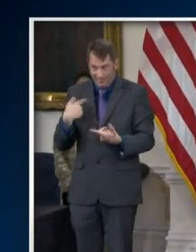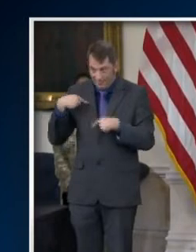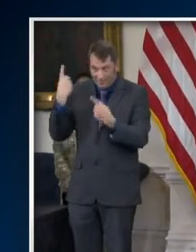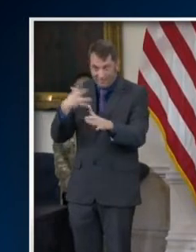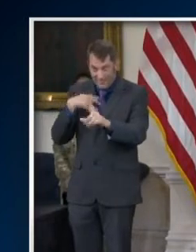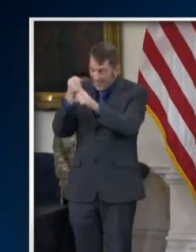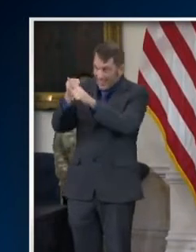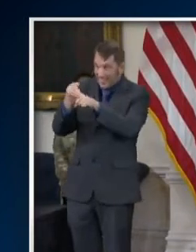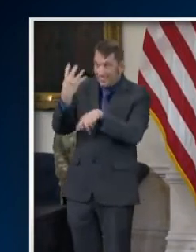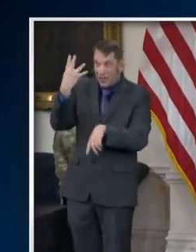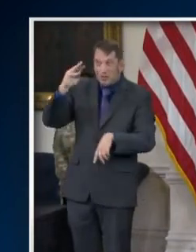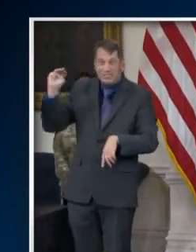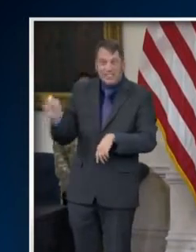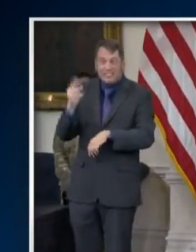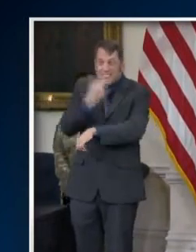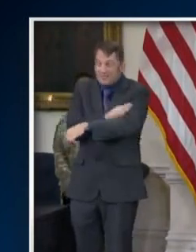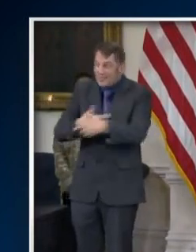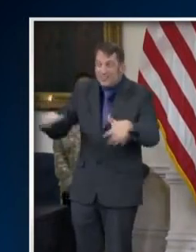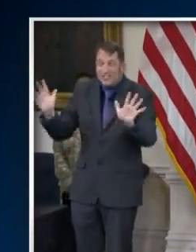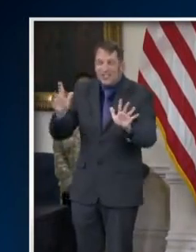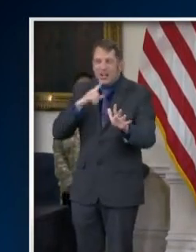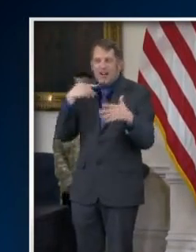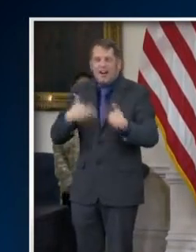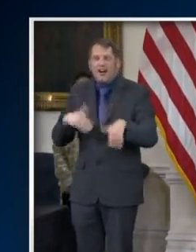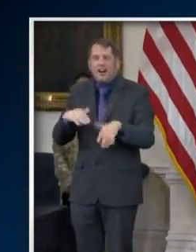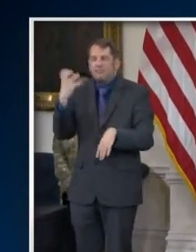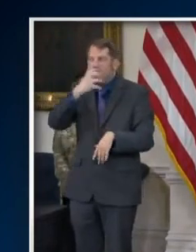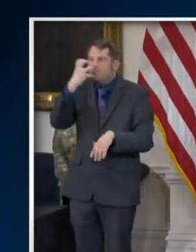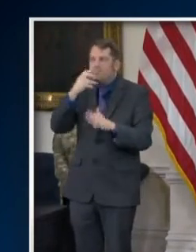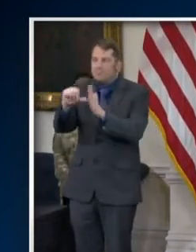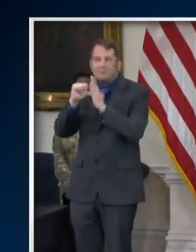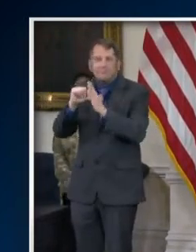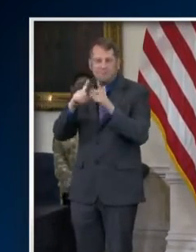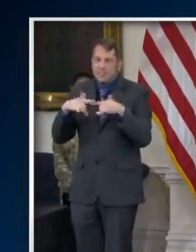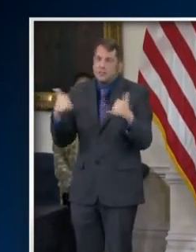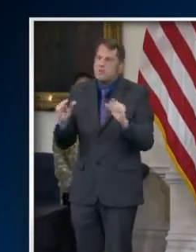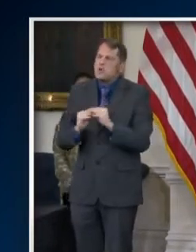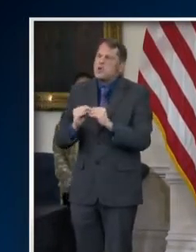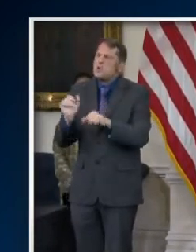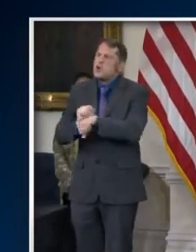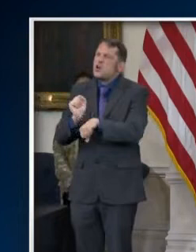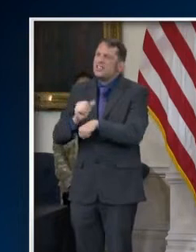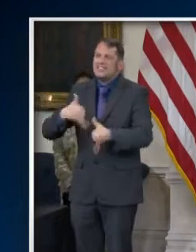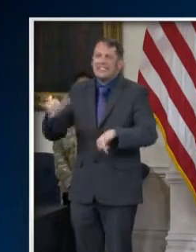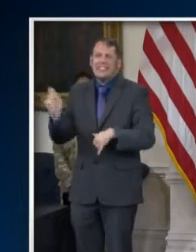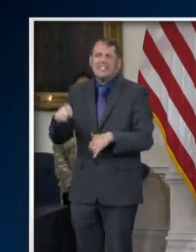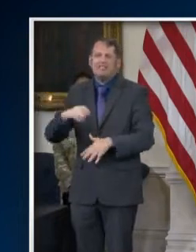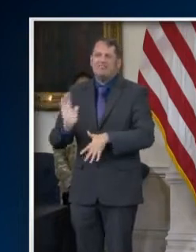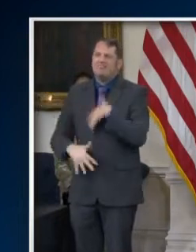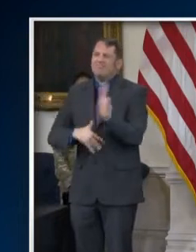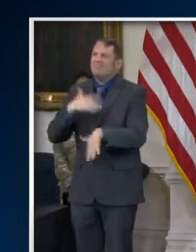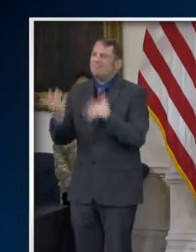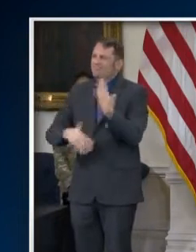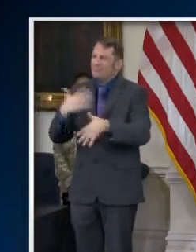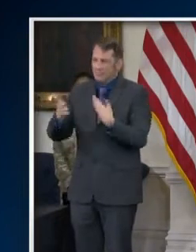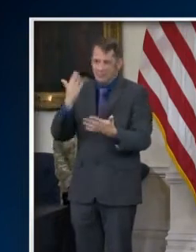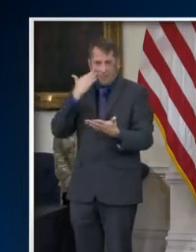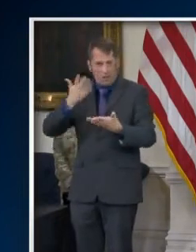VACCINATION CENTER AT THE NUMBER ON YOUR SCREEN. WHILE THIS IS A REMARKABLE ACHIEVEMENT, WE STILL HAVE A